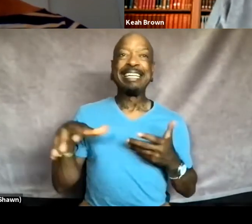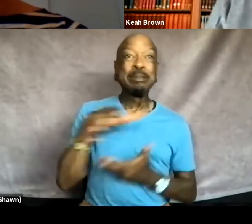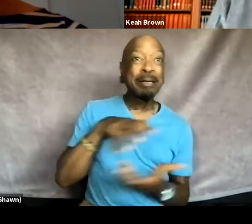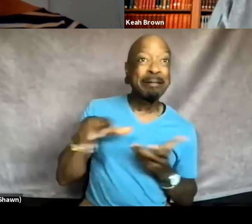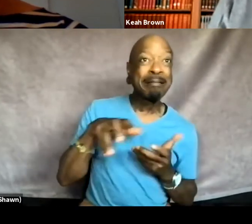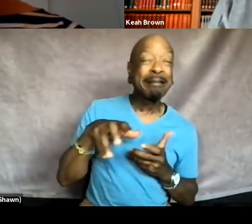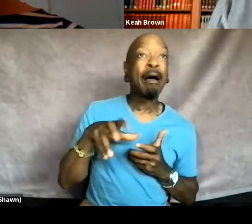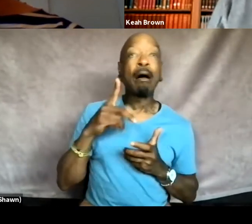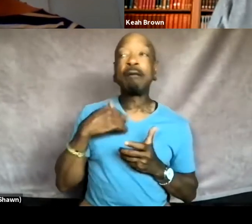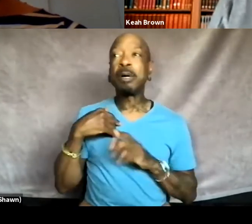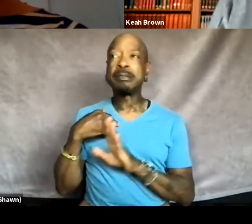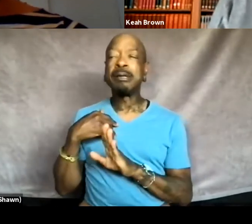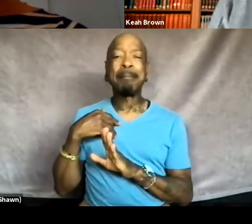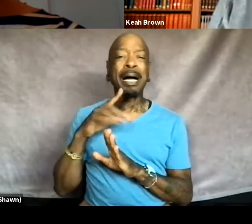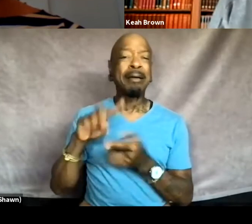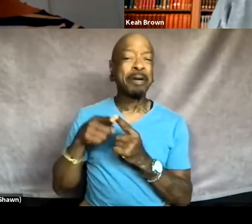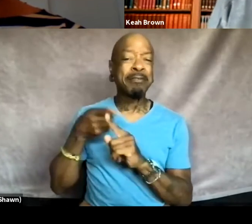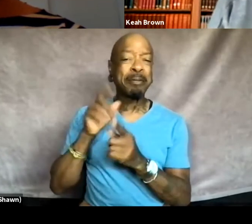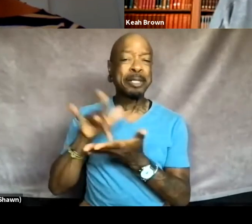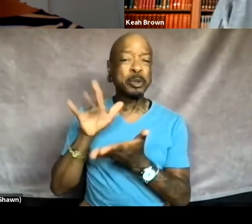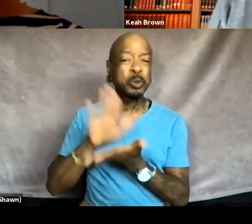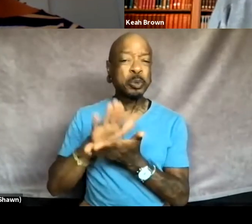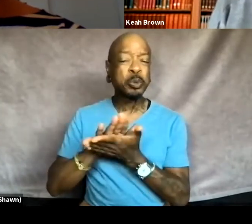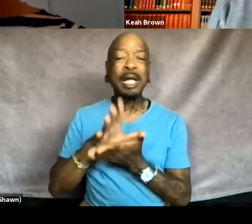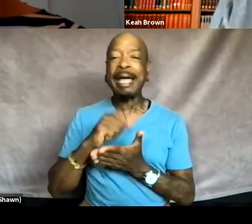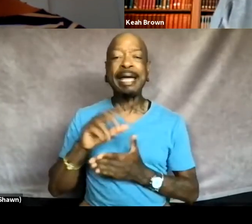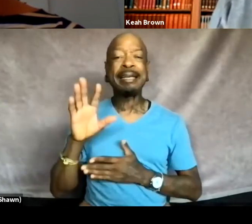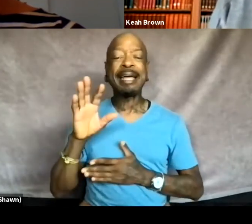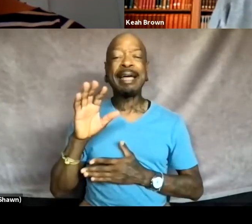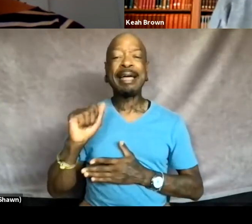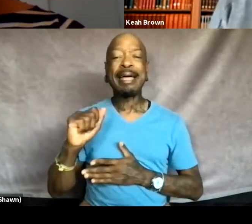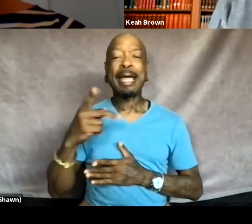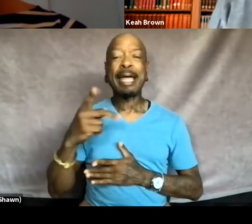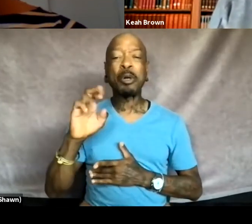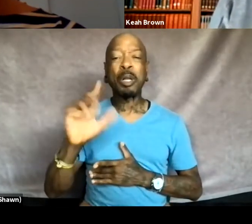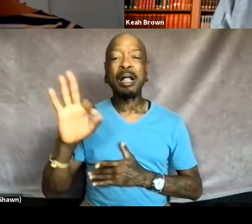Keah Brown: And the fact that April Fools is rude because, ever since I've never been